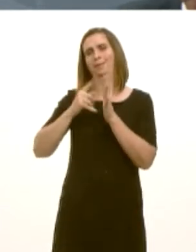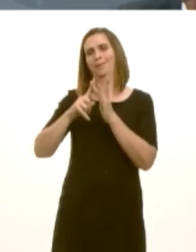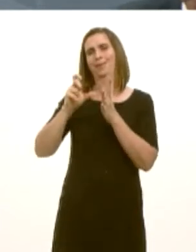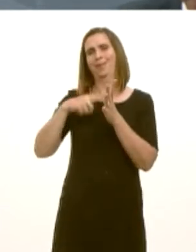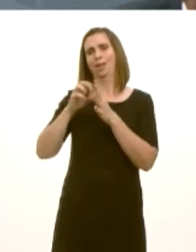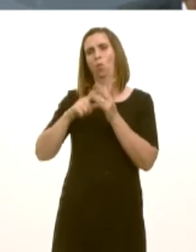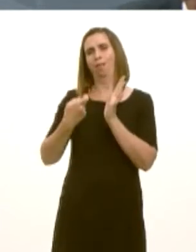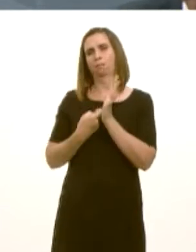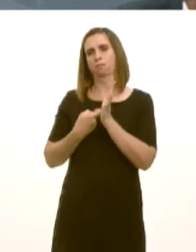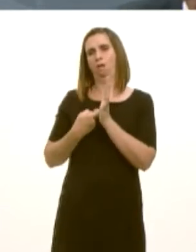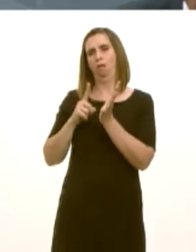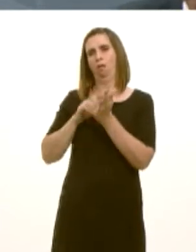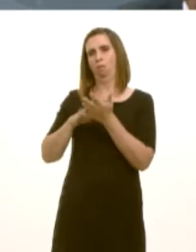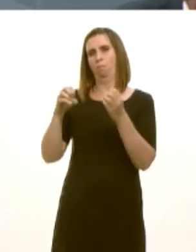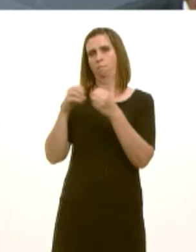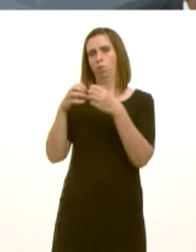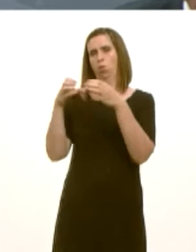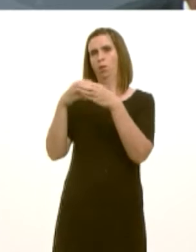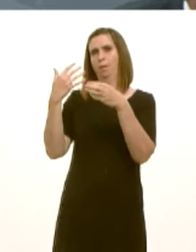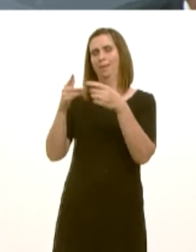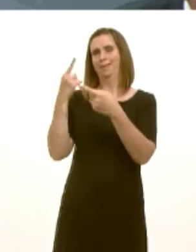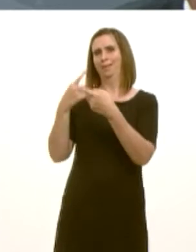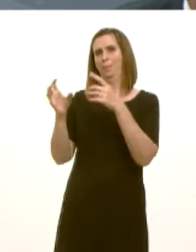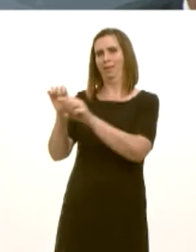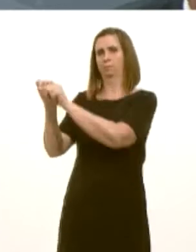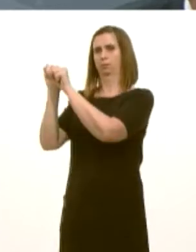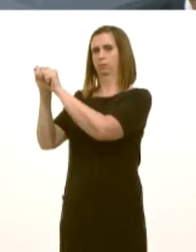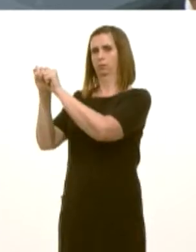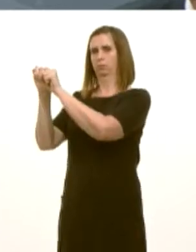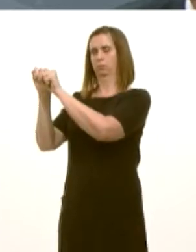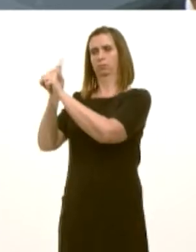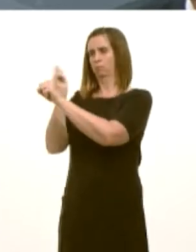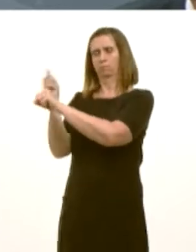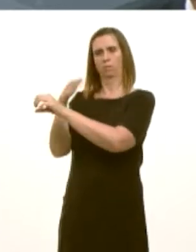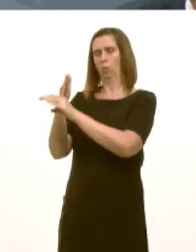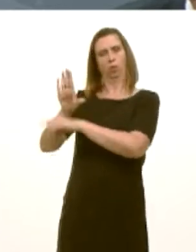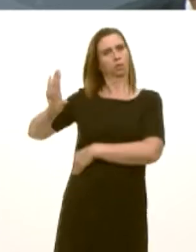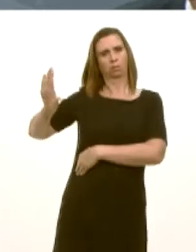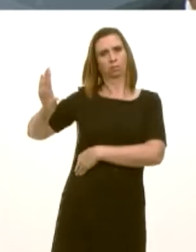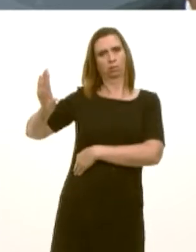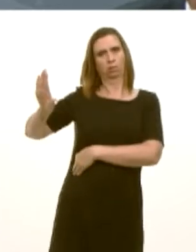The Welsh Government say it is a neutral act and is not connected to the scandal at Tawel Fan.